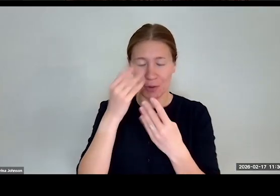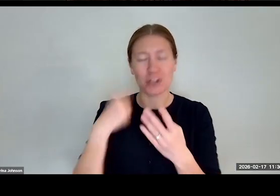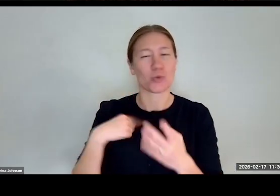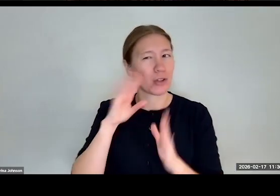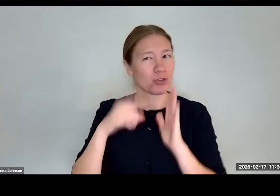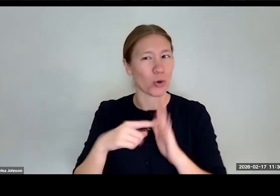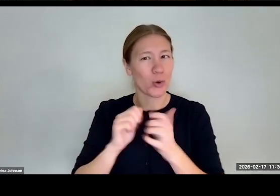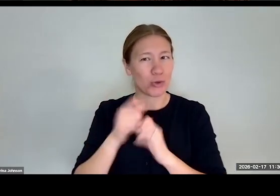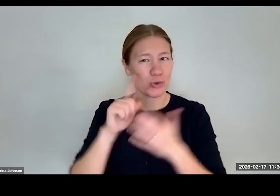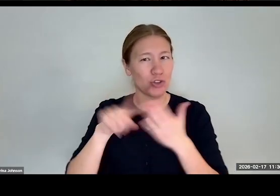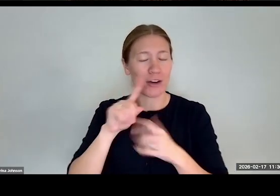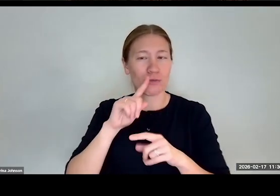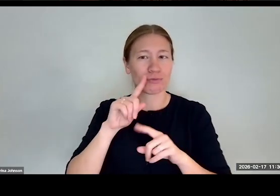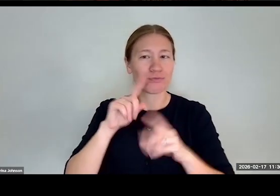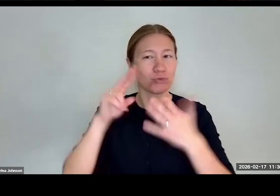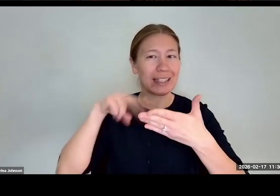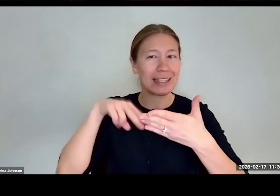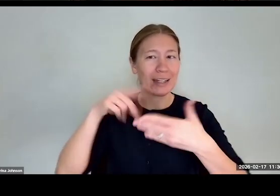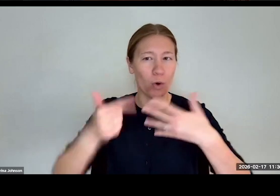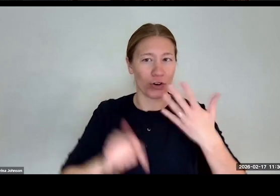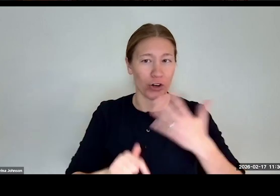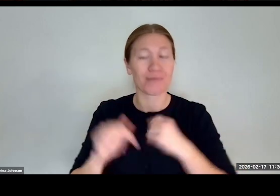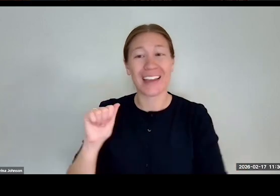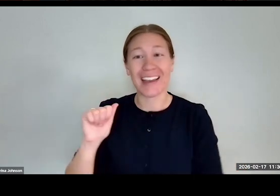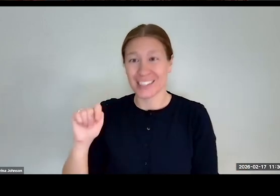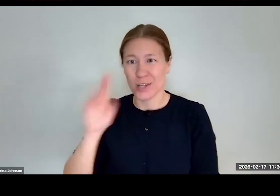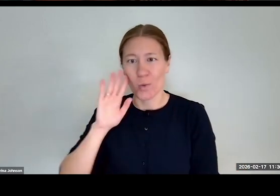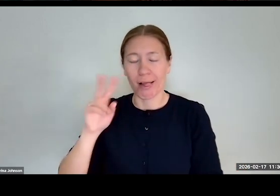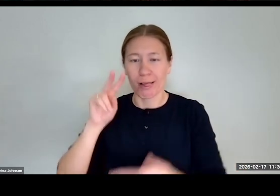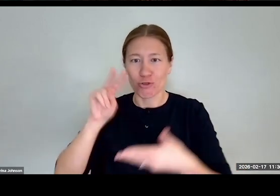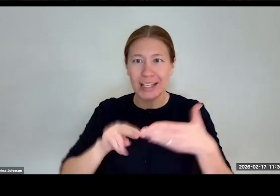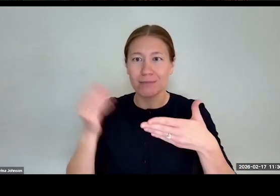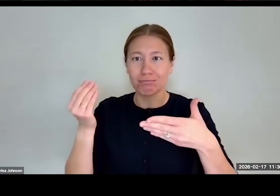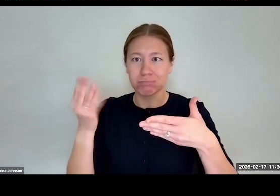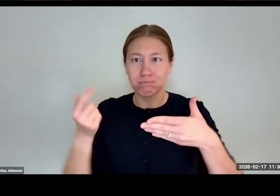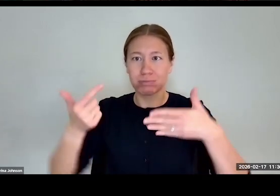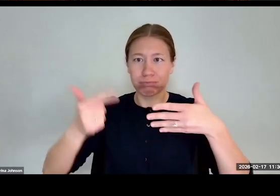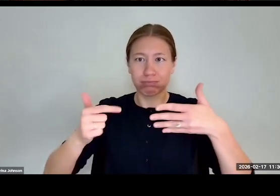but this essentially makes sure that assistive technology is going to read through the content in a logical manner